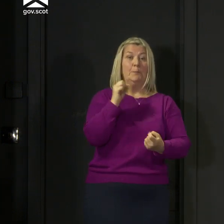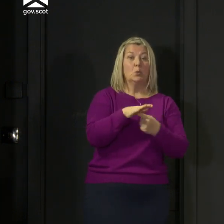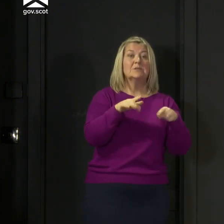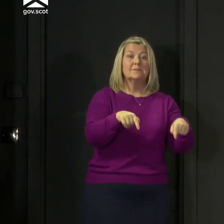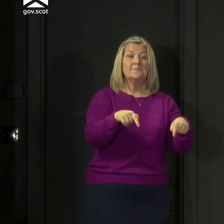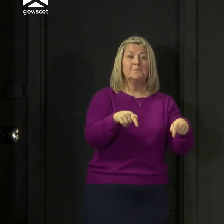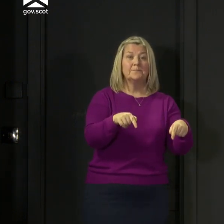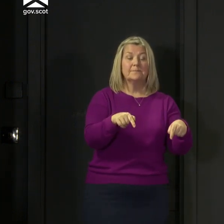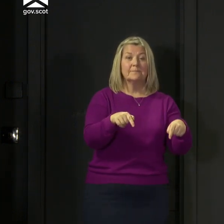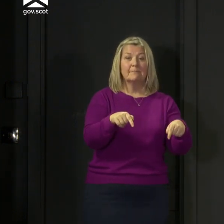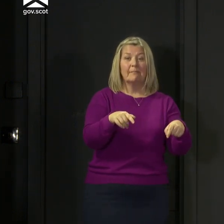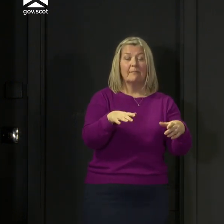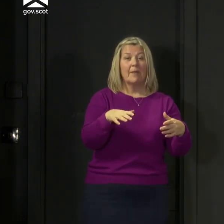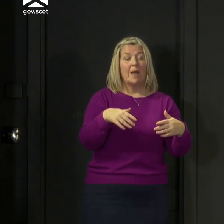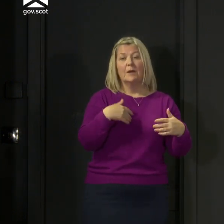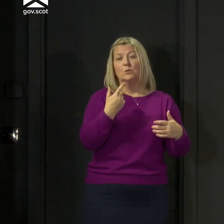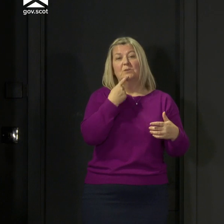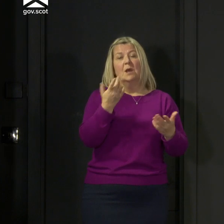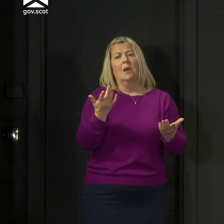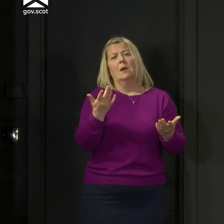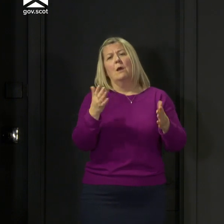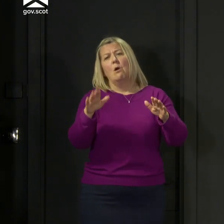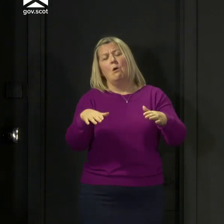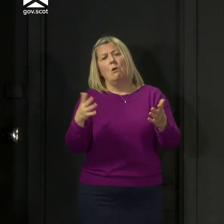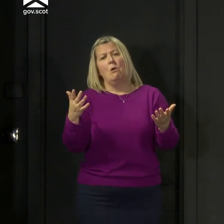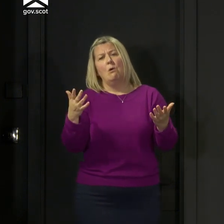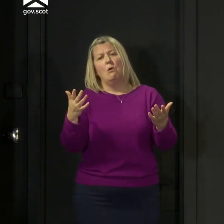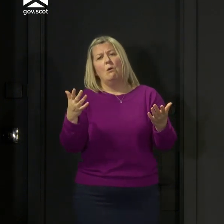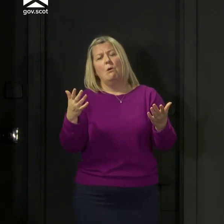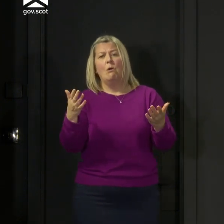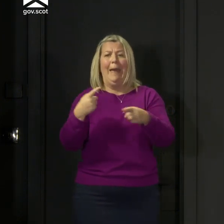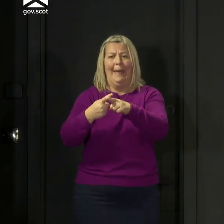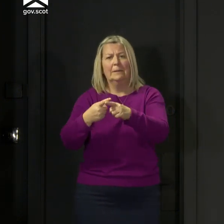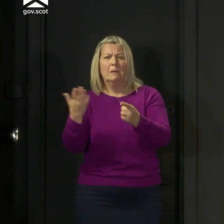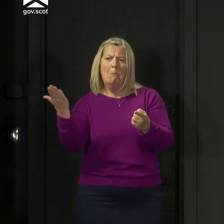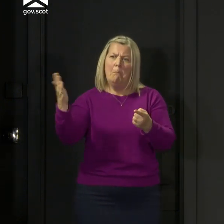that we are going to say, you know, bigger differences, I hope, than in reality will